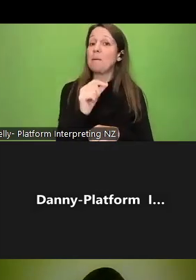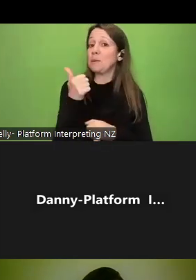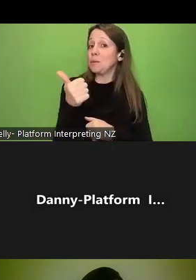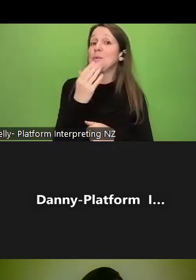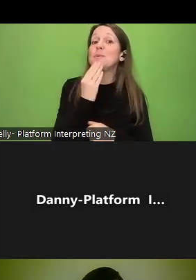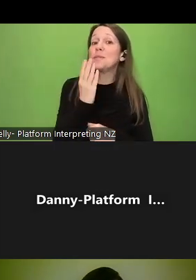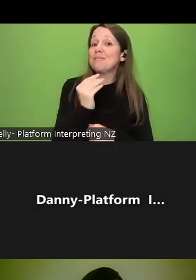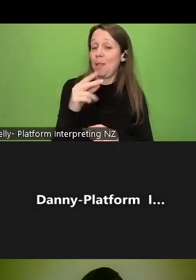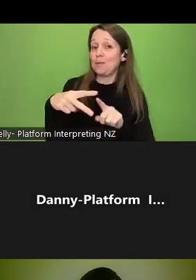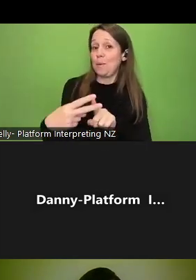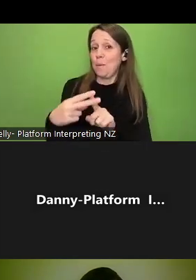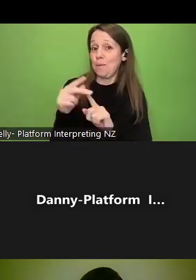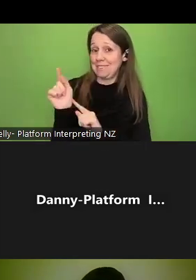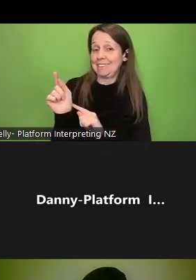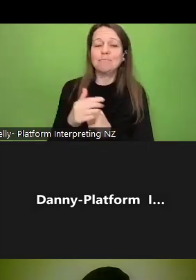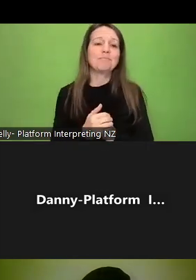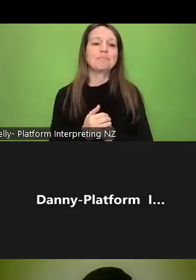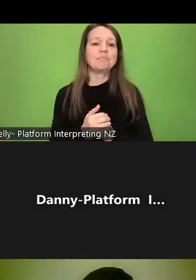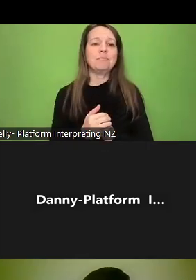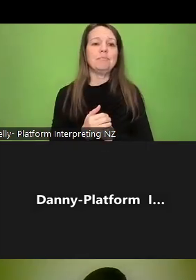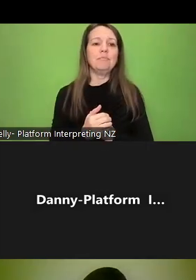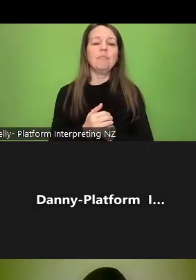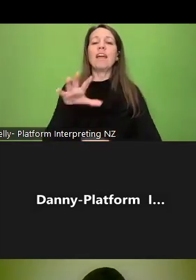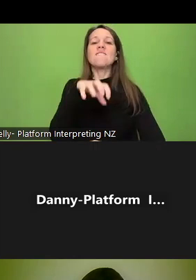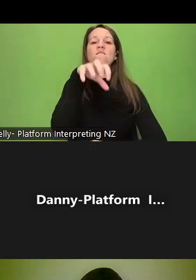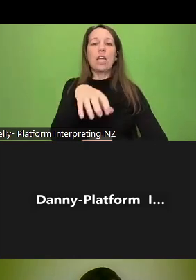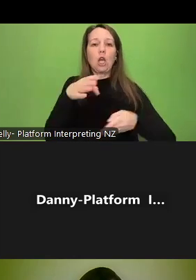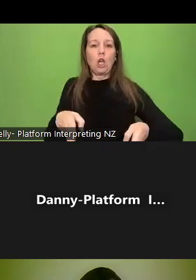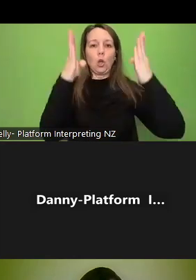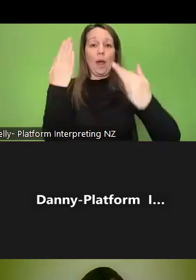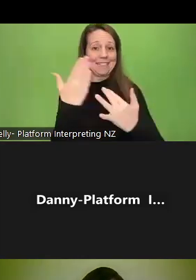So Let's dive a little deeper into venue accessibility.